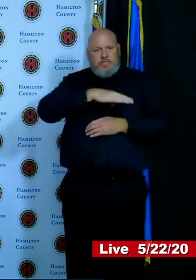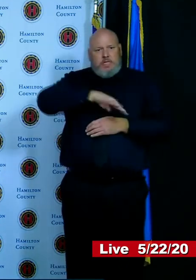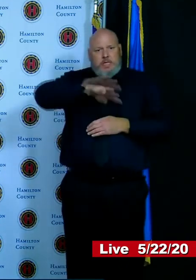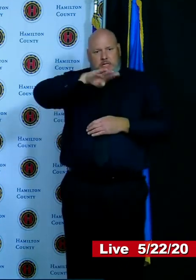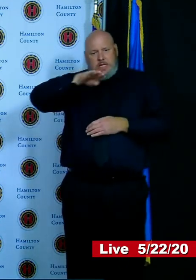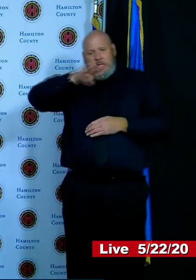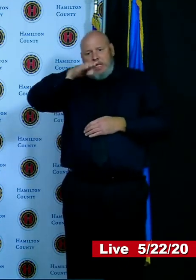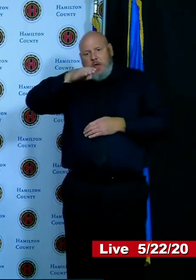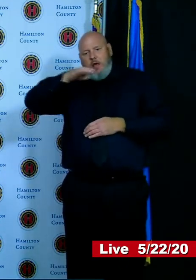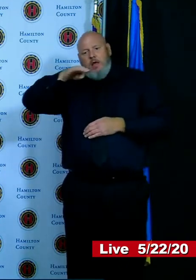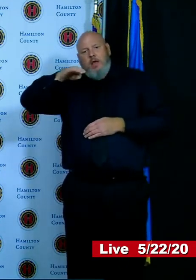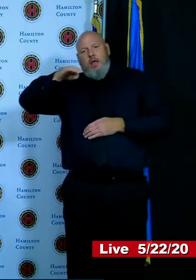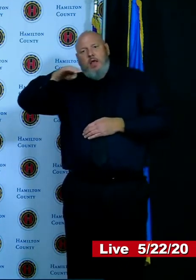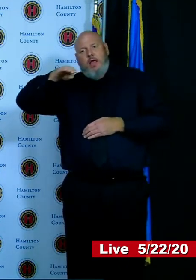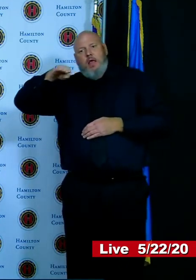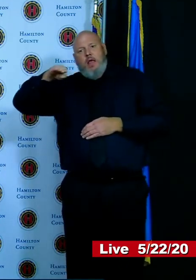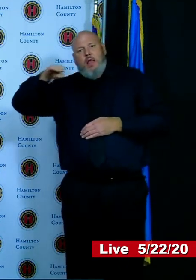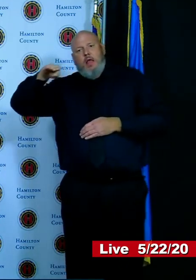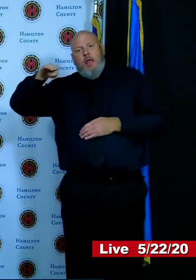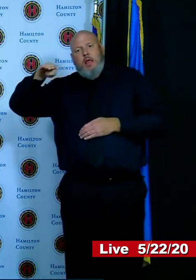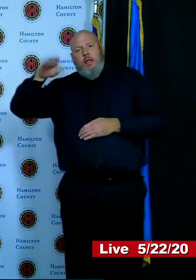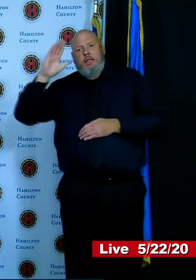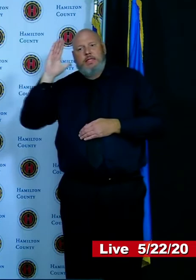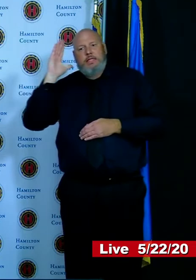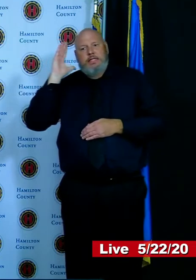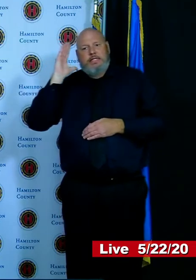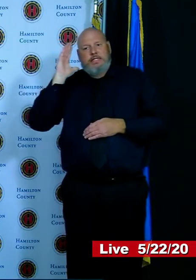two numbers that we think are the most relevant which are the hospitalizations